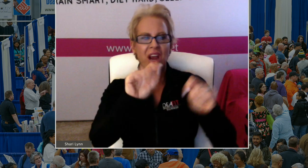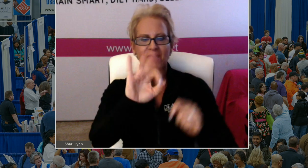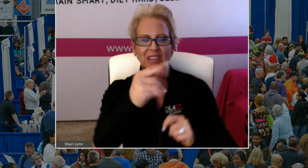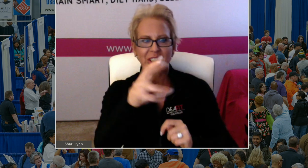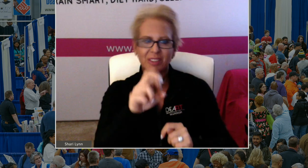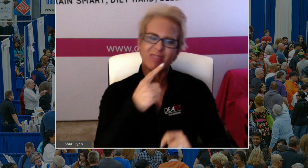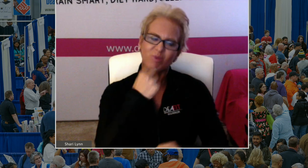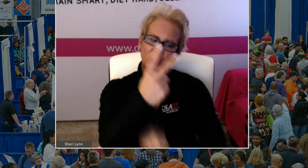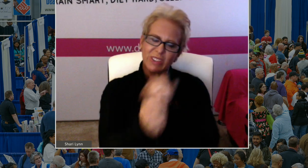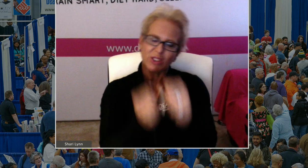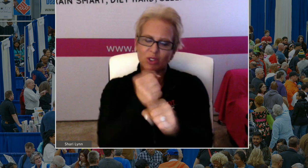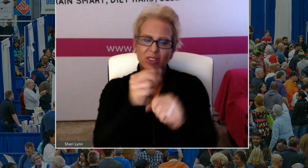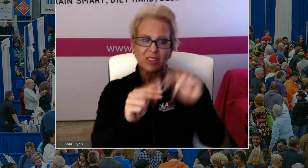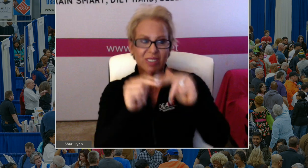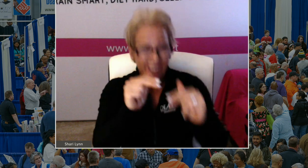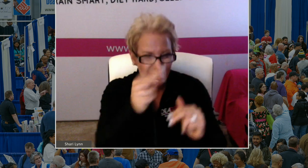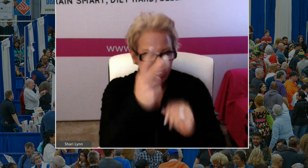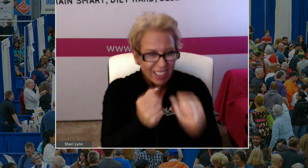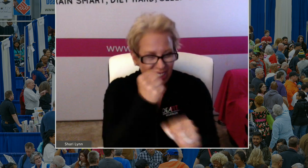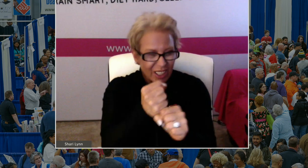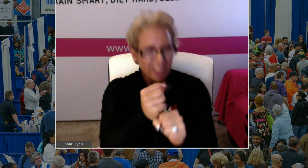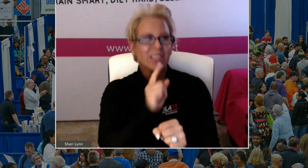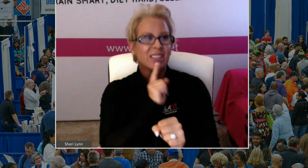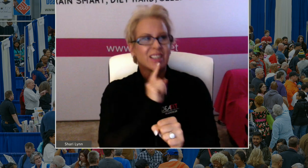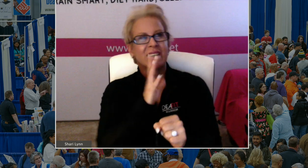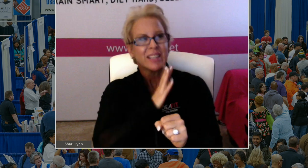I tried figure for two years to build my body